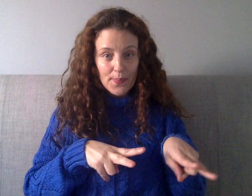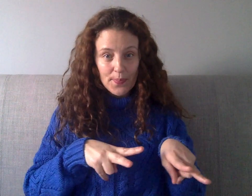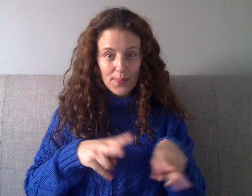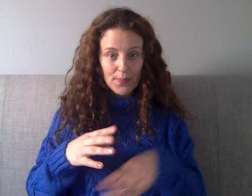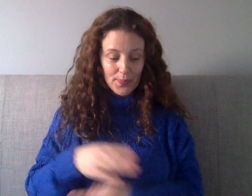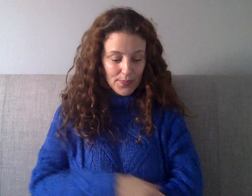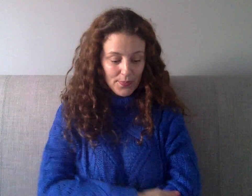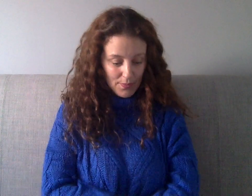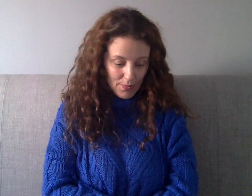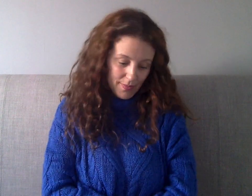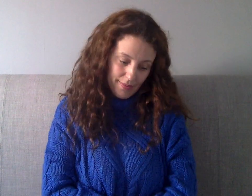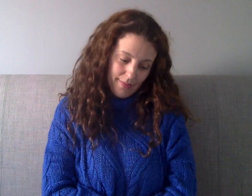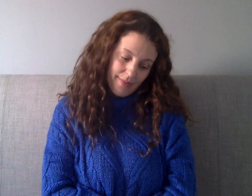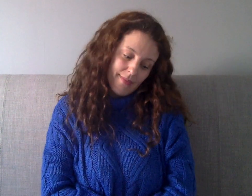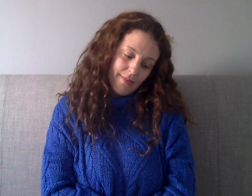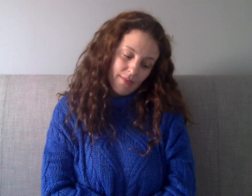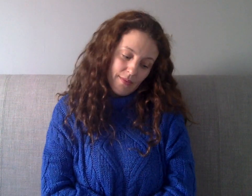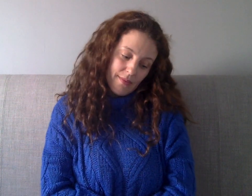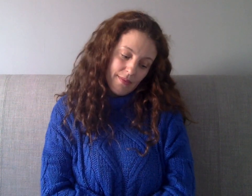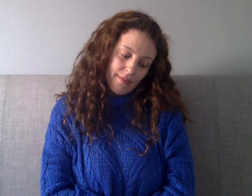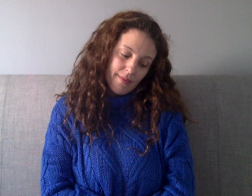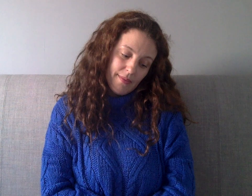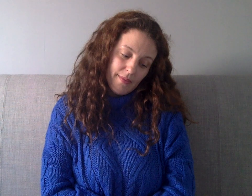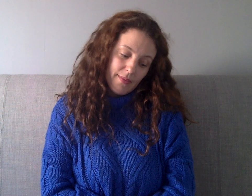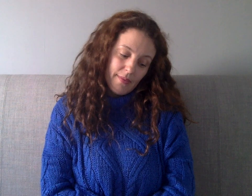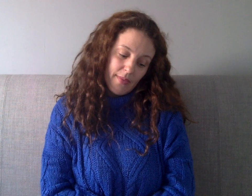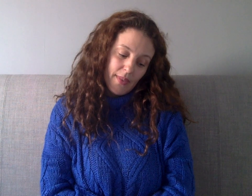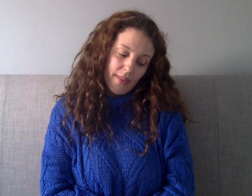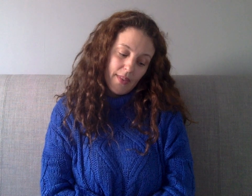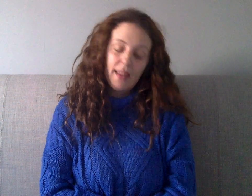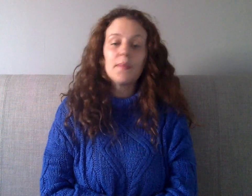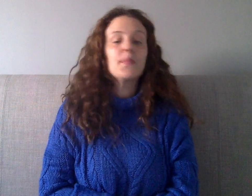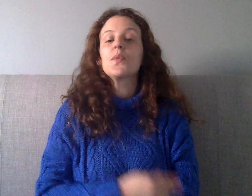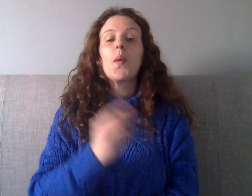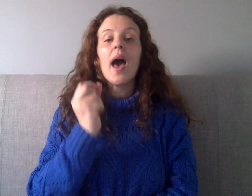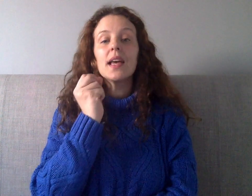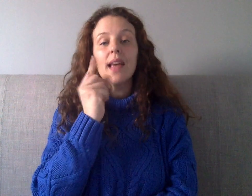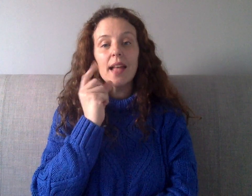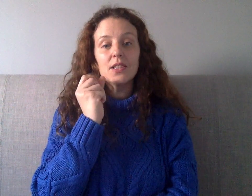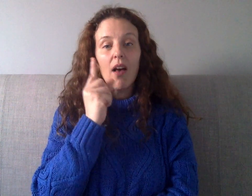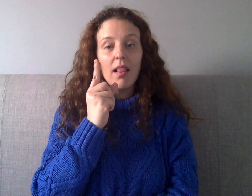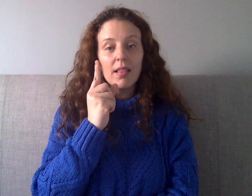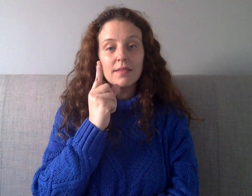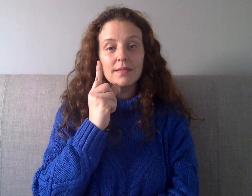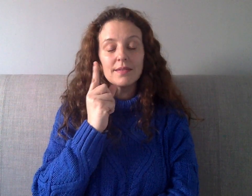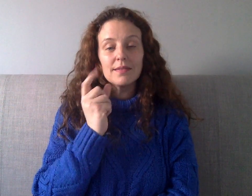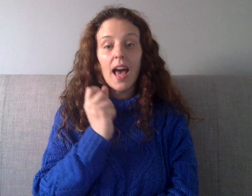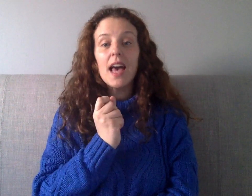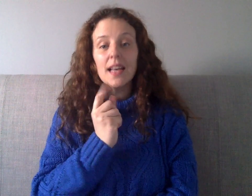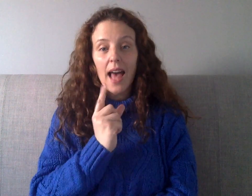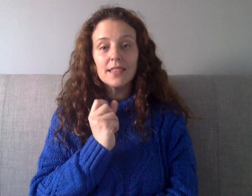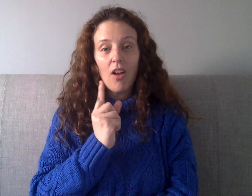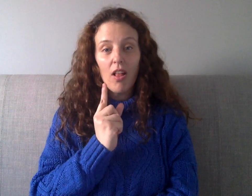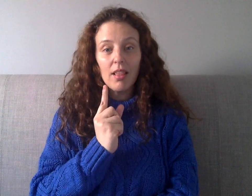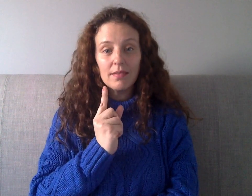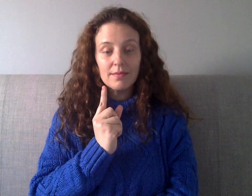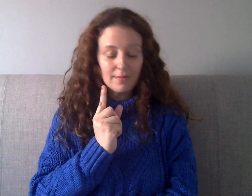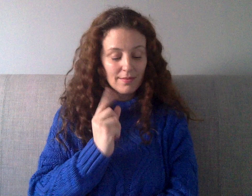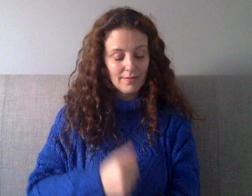CANDLE